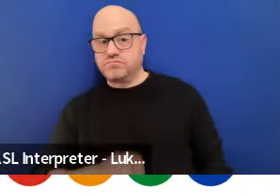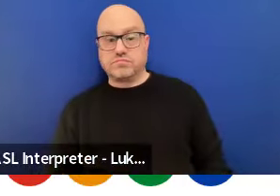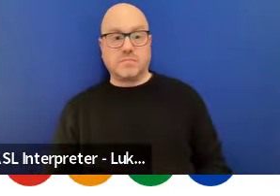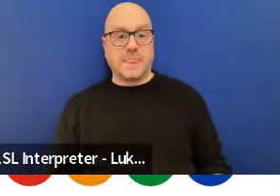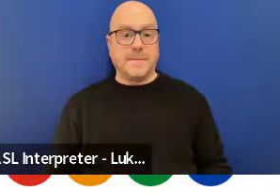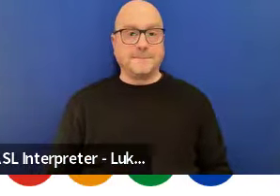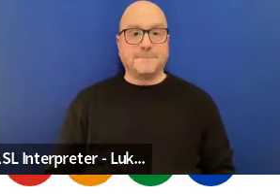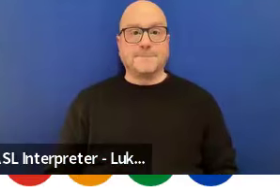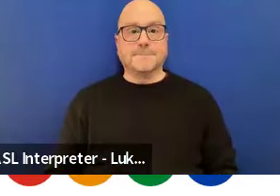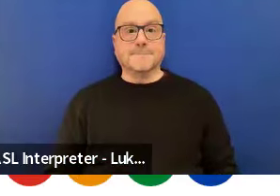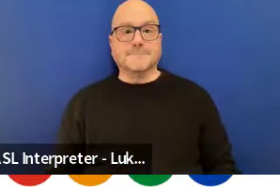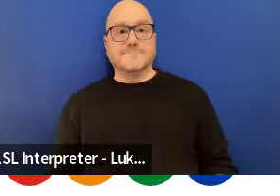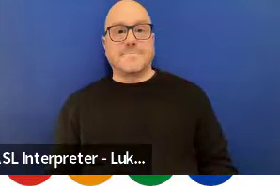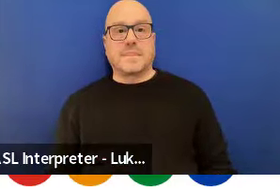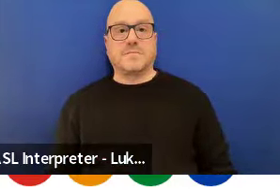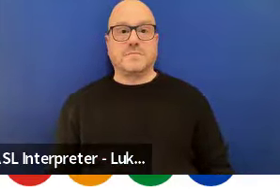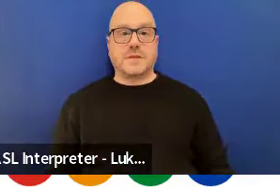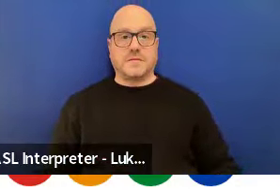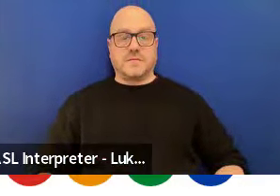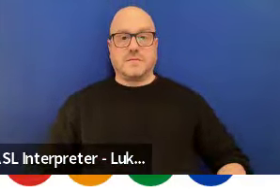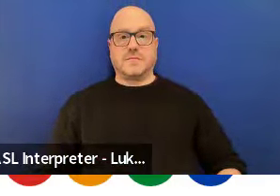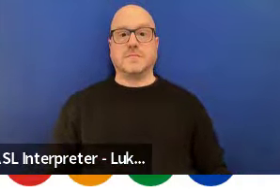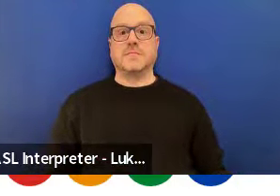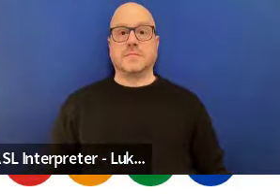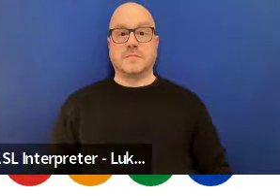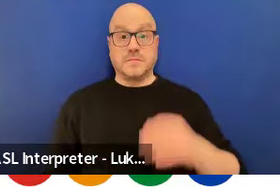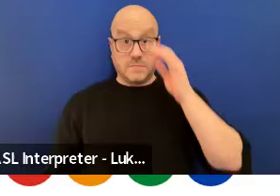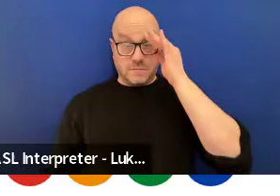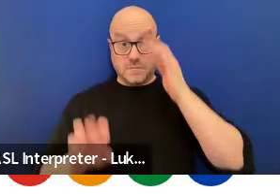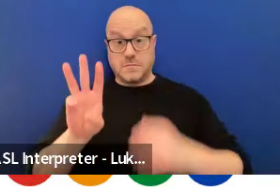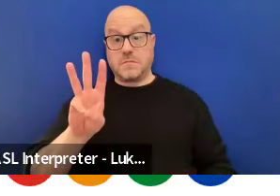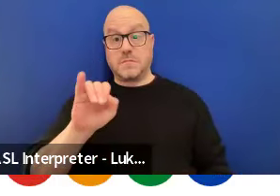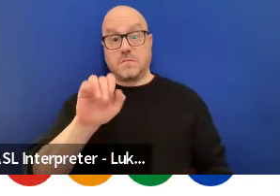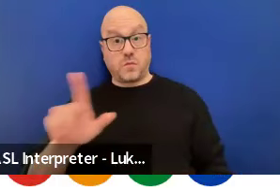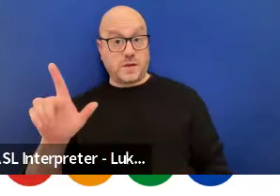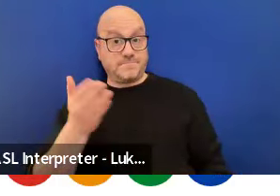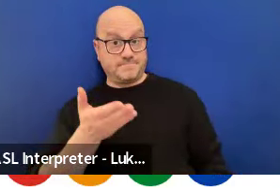OR BUS OR SUBWAY SERVICE?